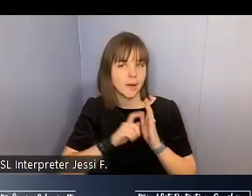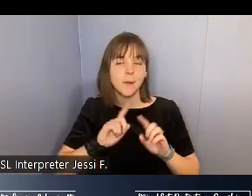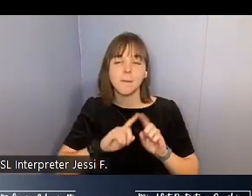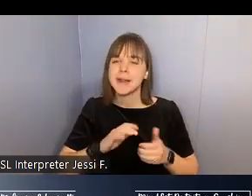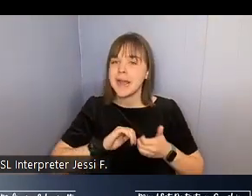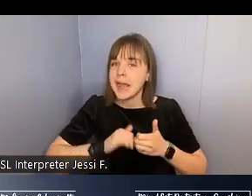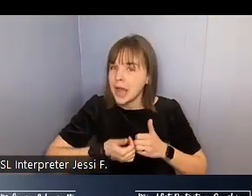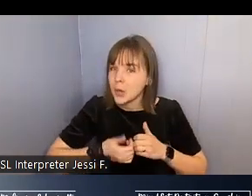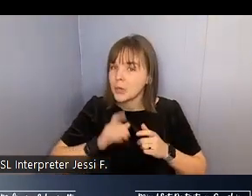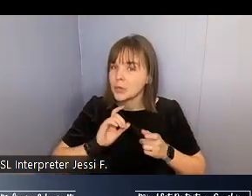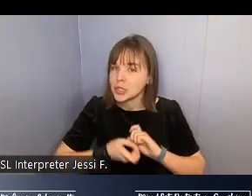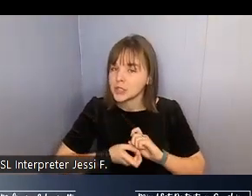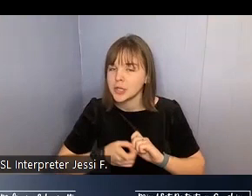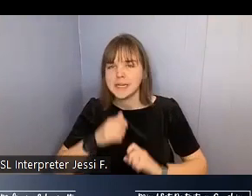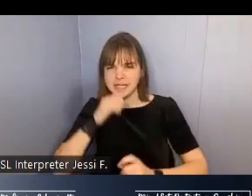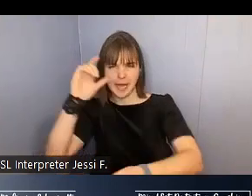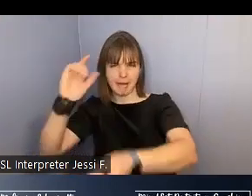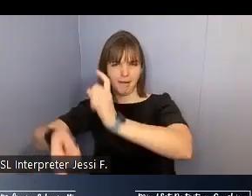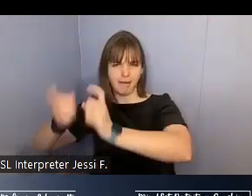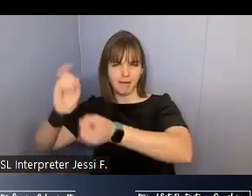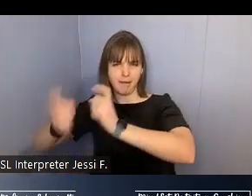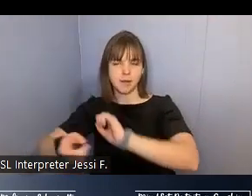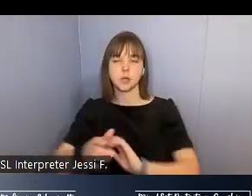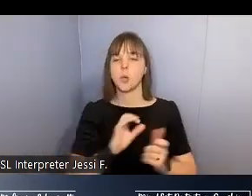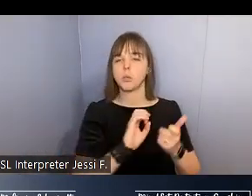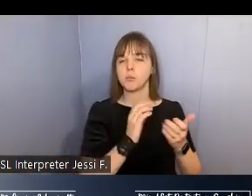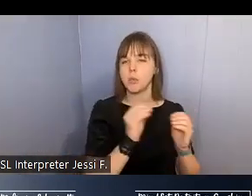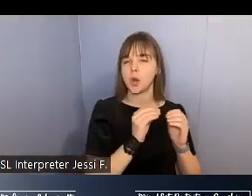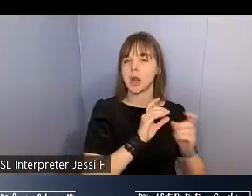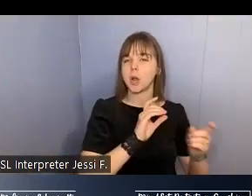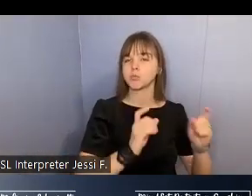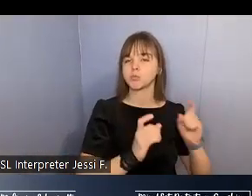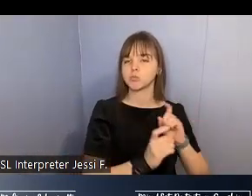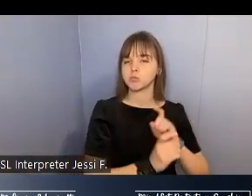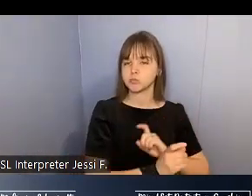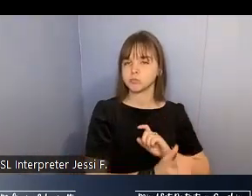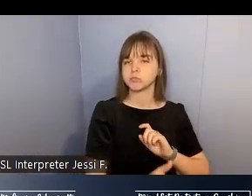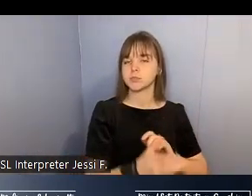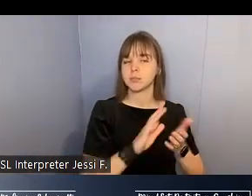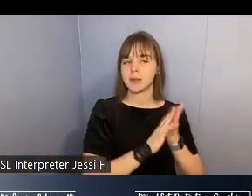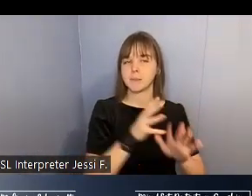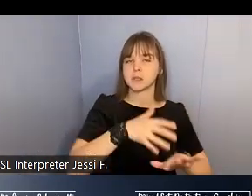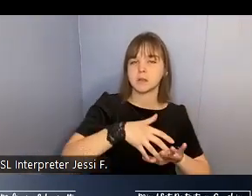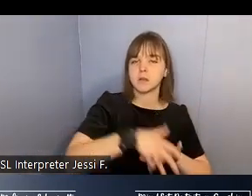to focus on under your terms is fully negotiable. So for example, if your goal is to elevate wellness